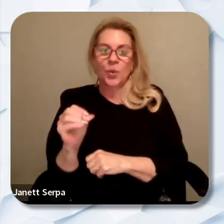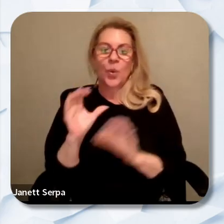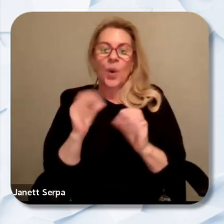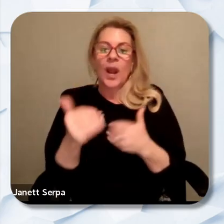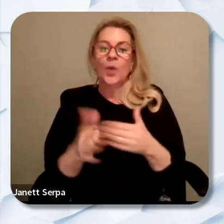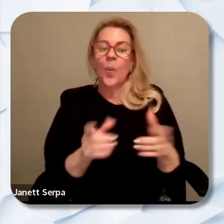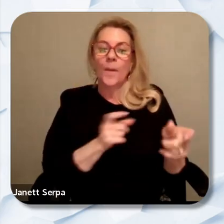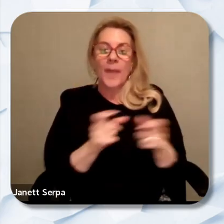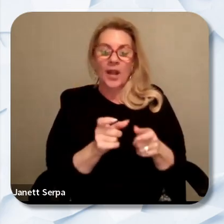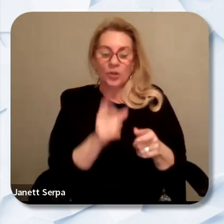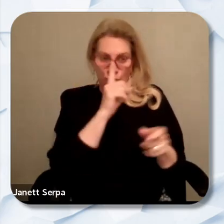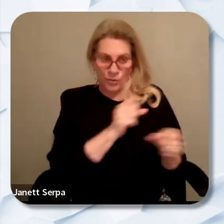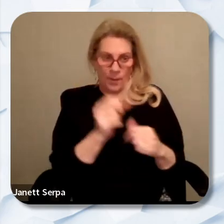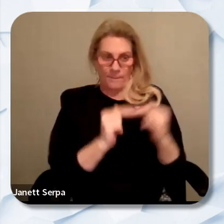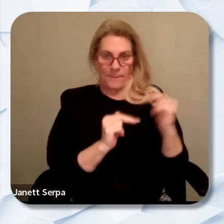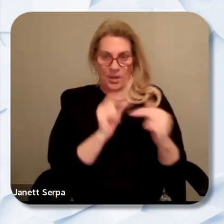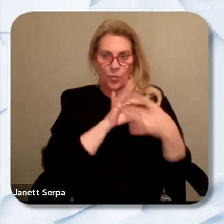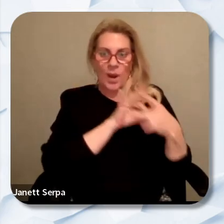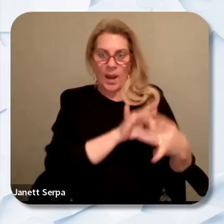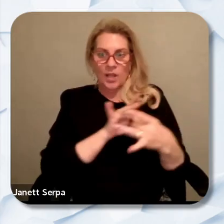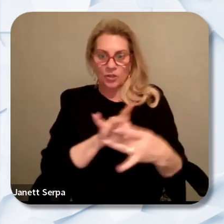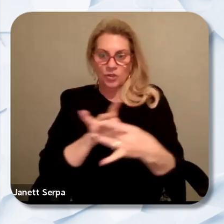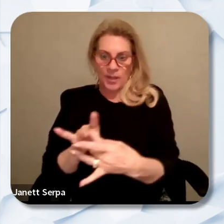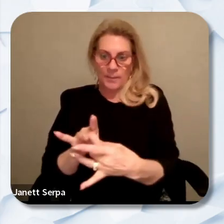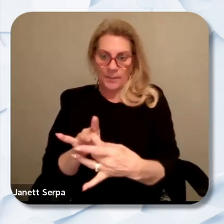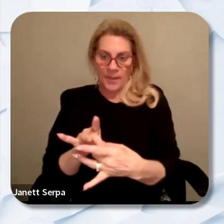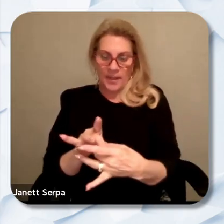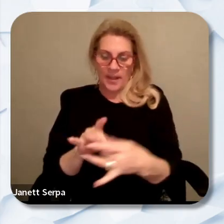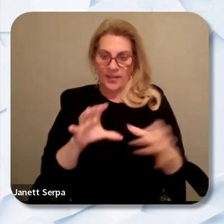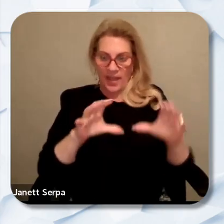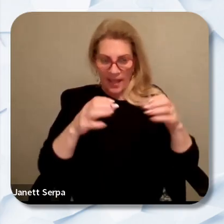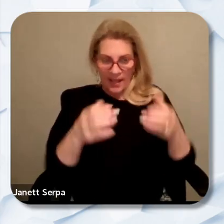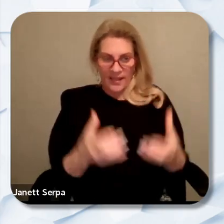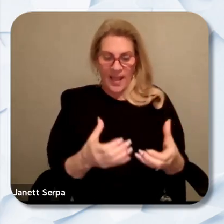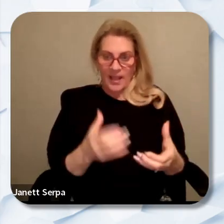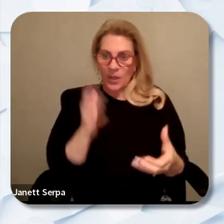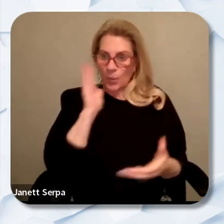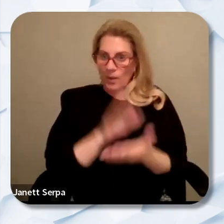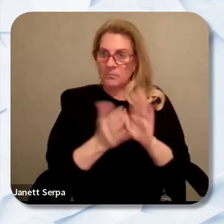management strategy of building relationships the CLASS dimension would be positive climate